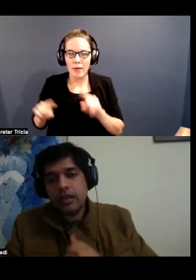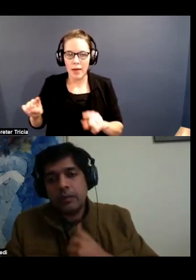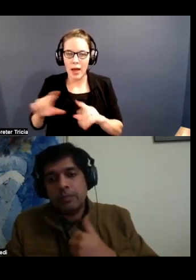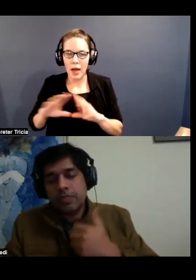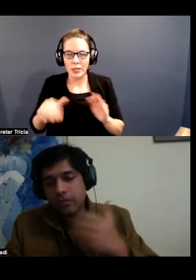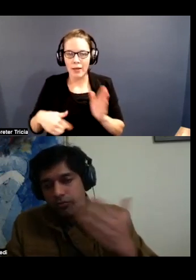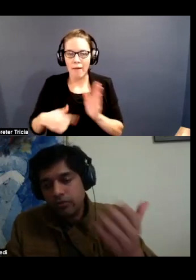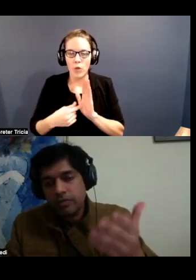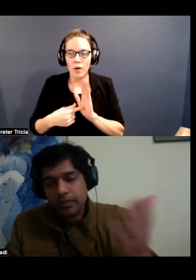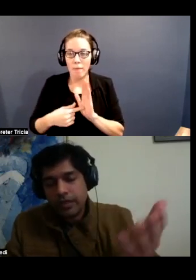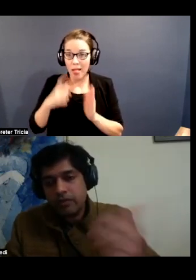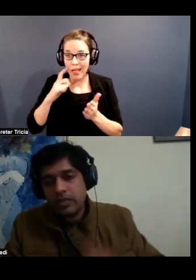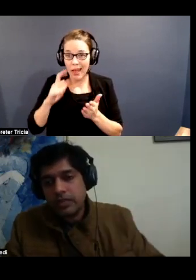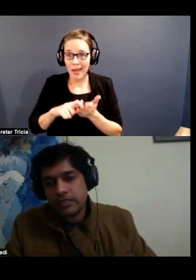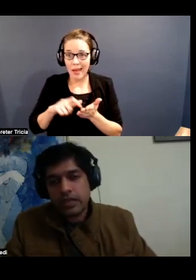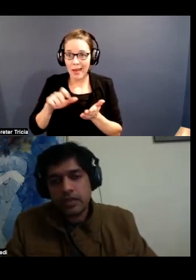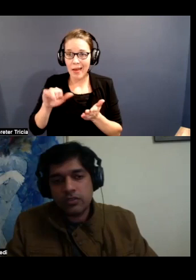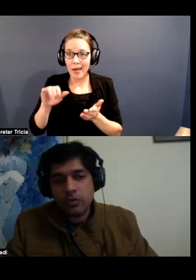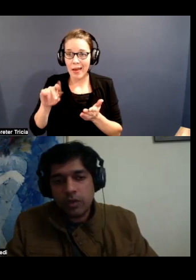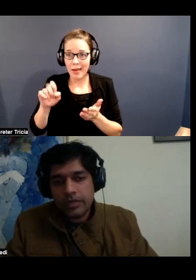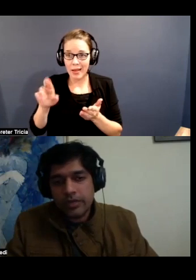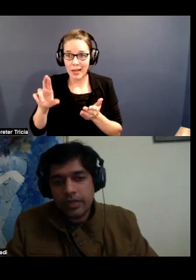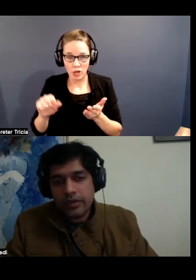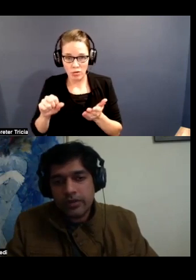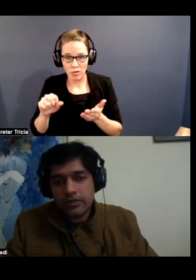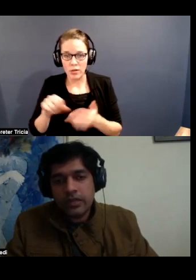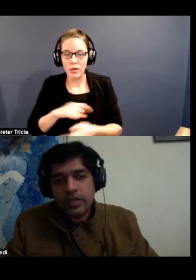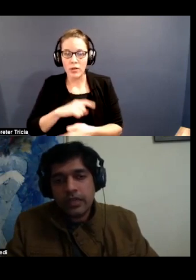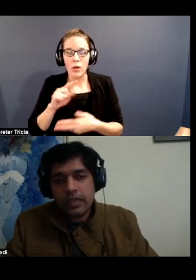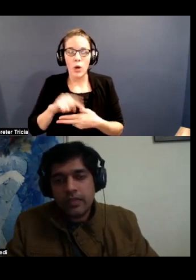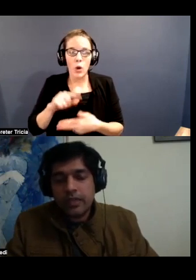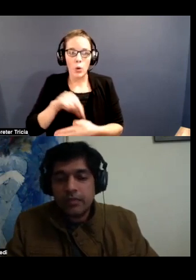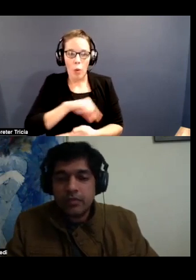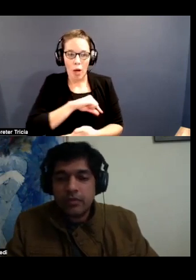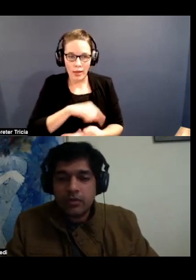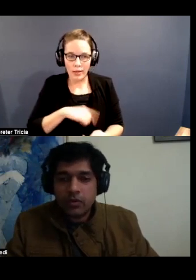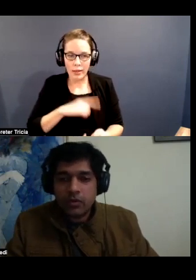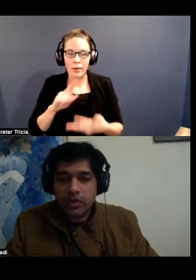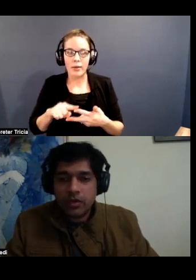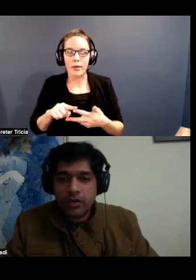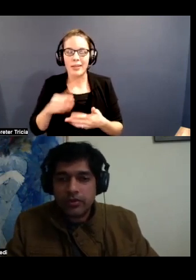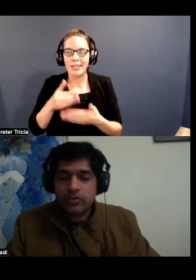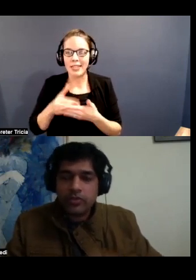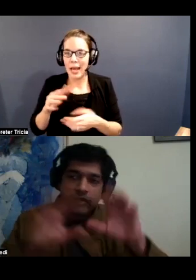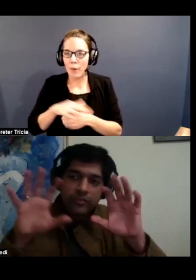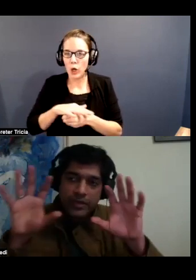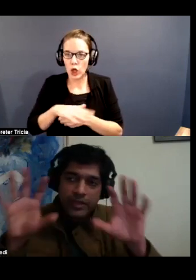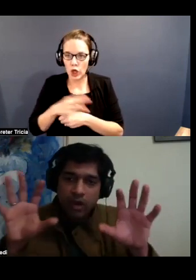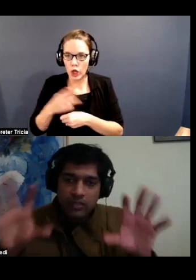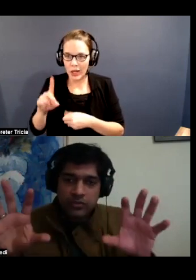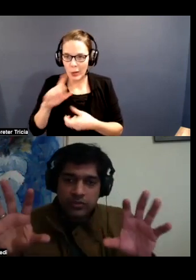Few of them that are listed, housing quality indicators, and then neighborhood quality indicators. There are three constructs.